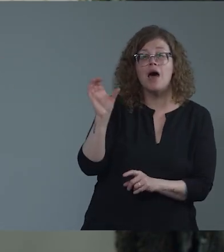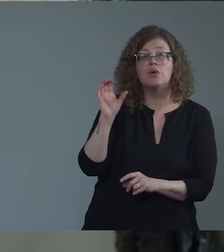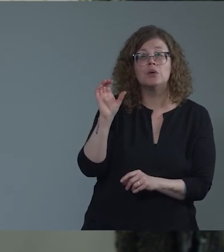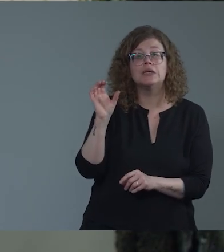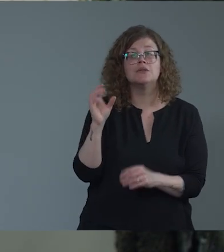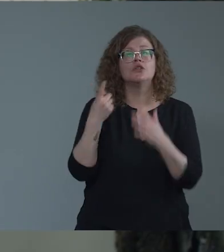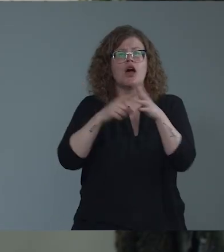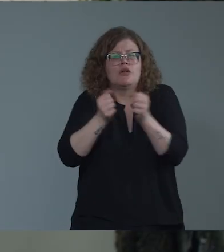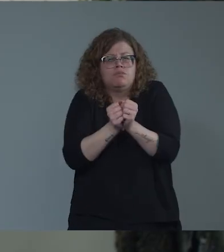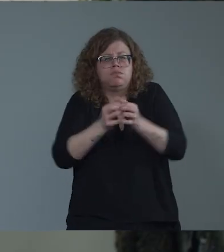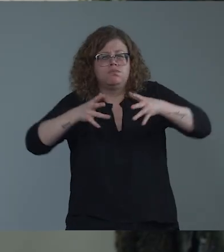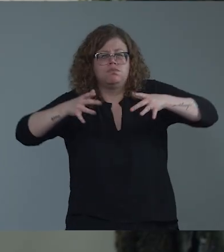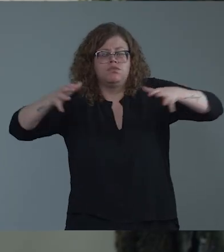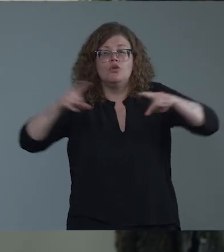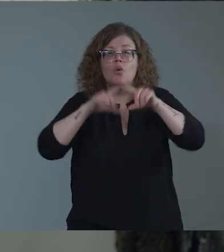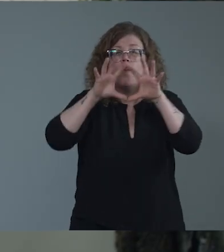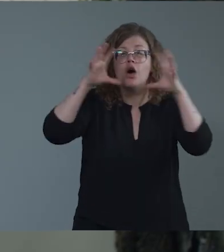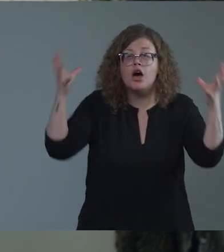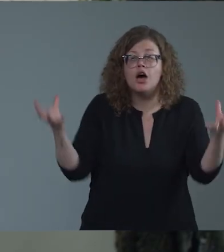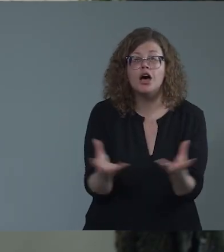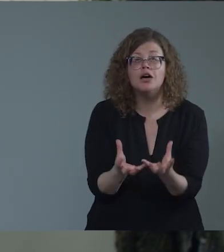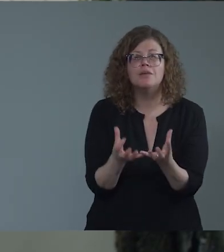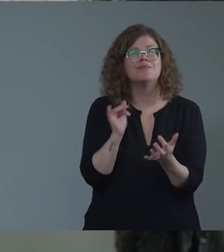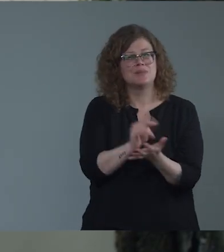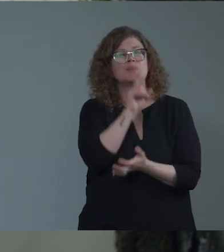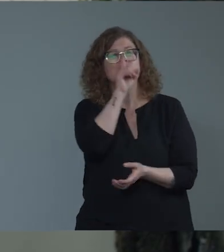Calgary can make their life here and can actually make a living wage here.